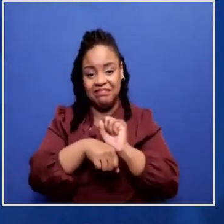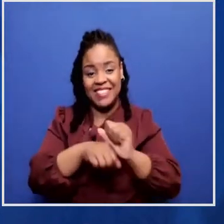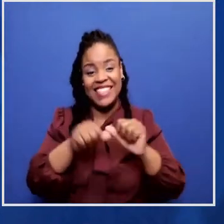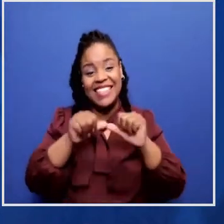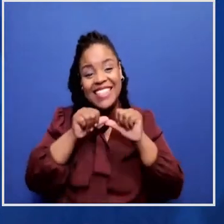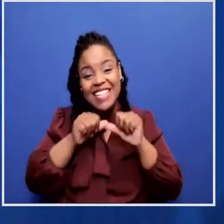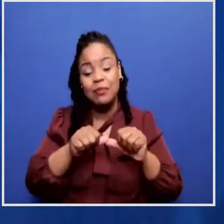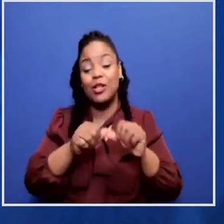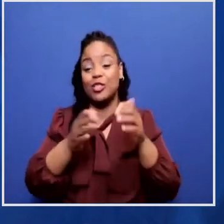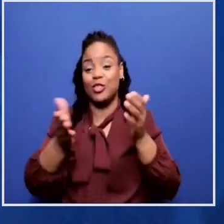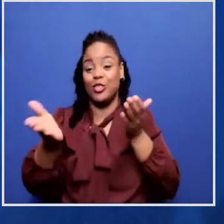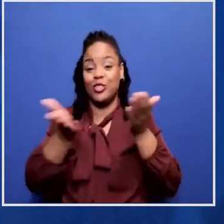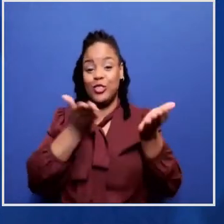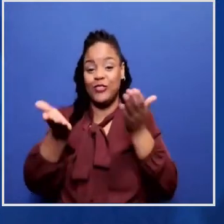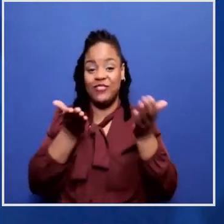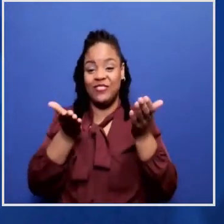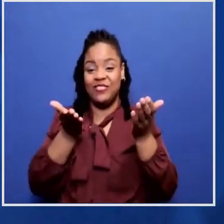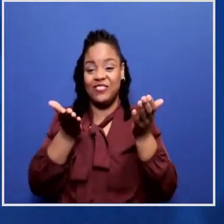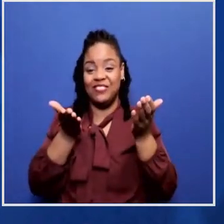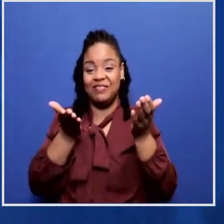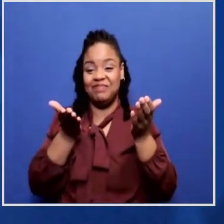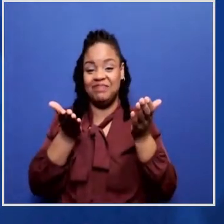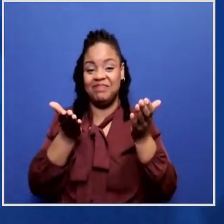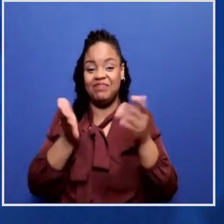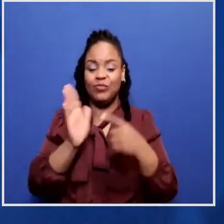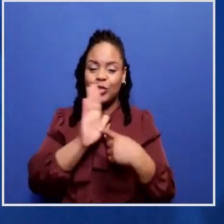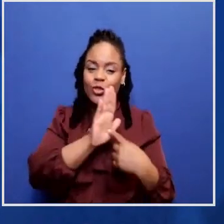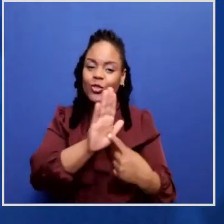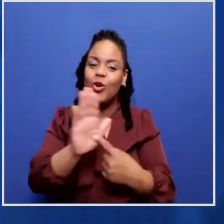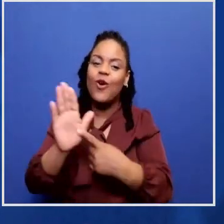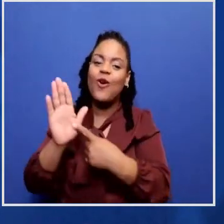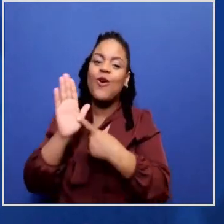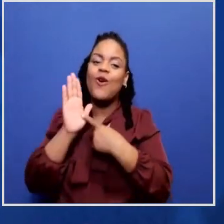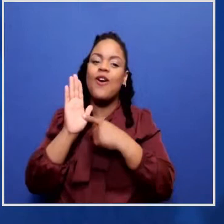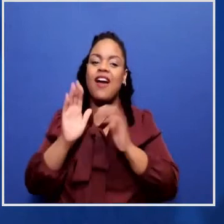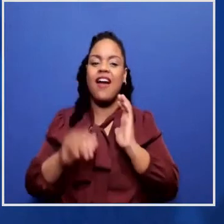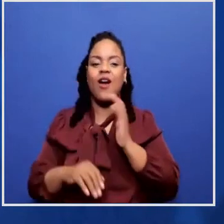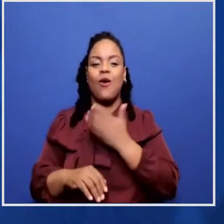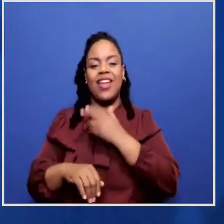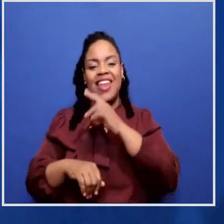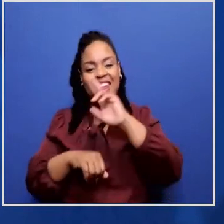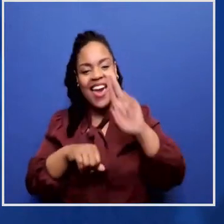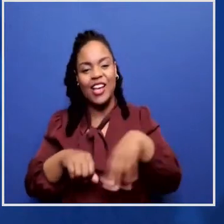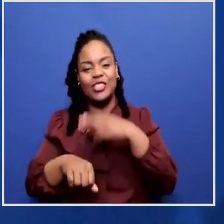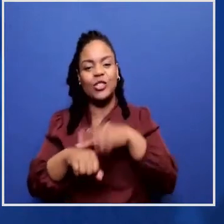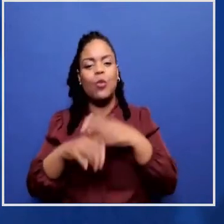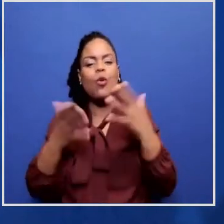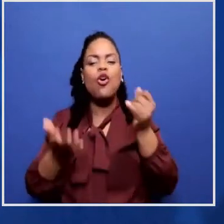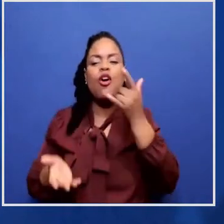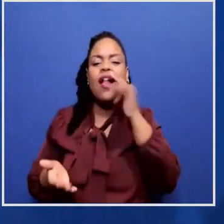WORKING. LEFT KEEP SERVING.